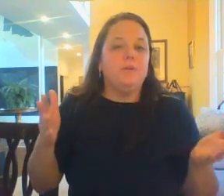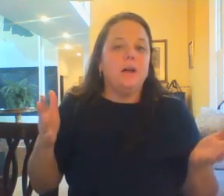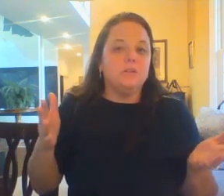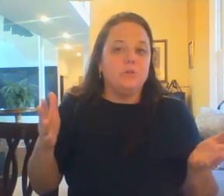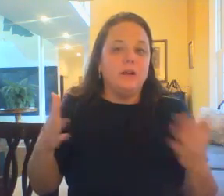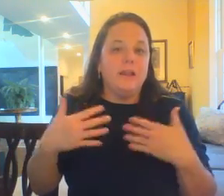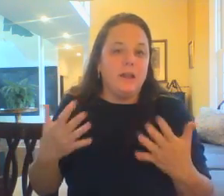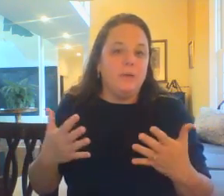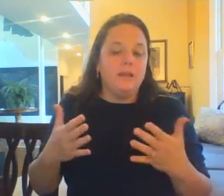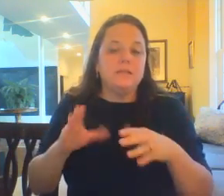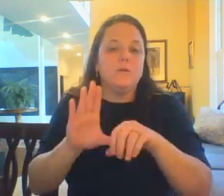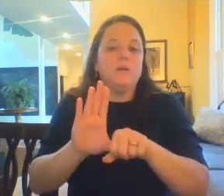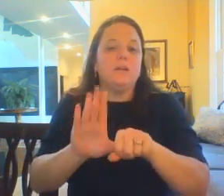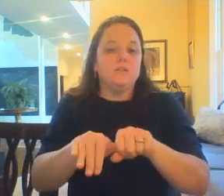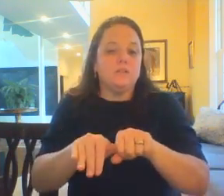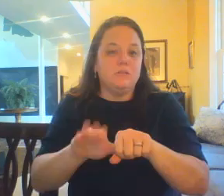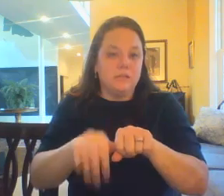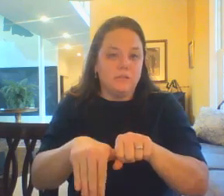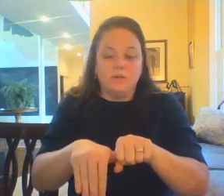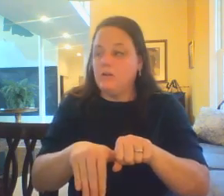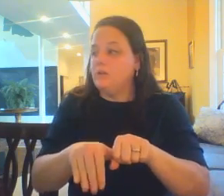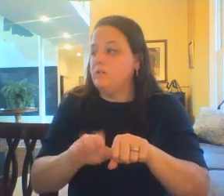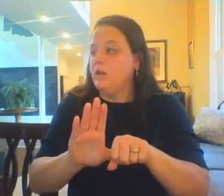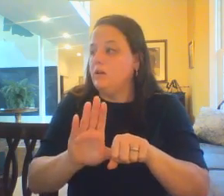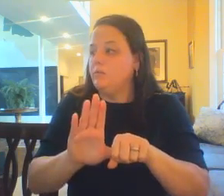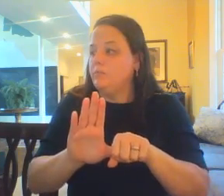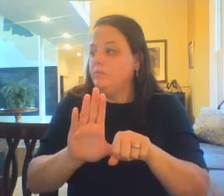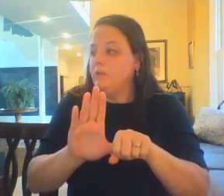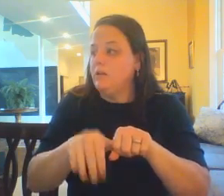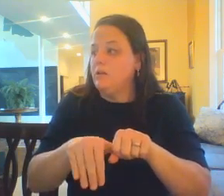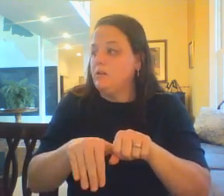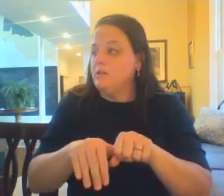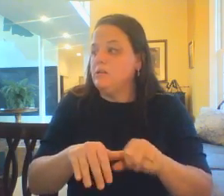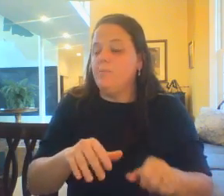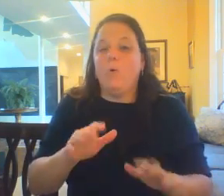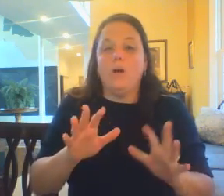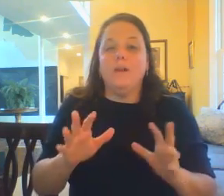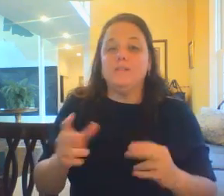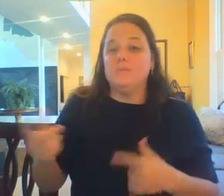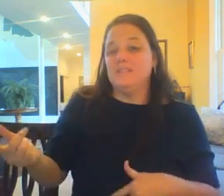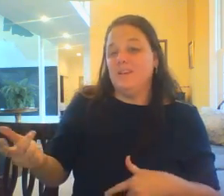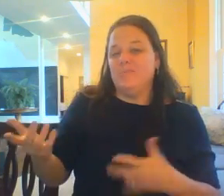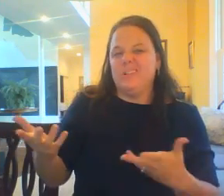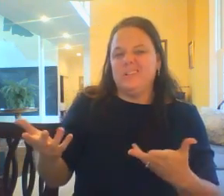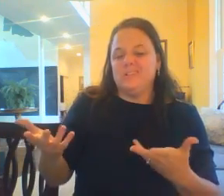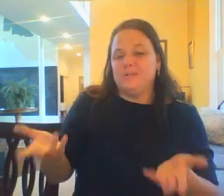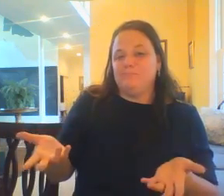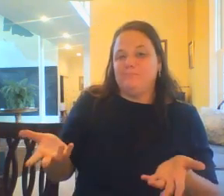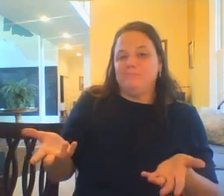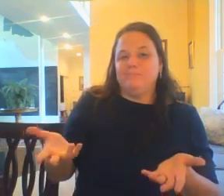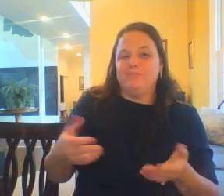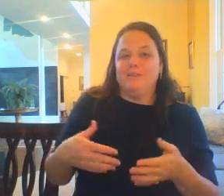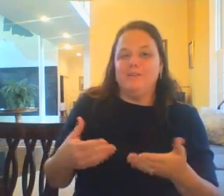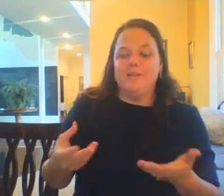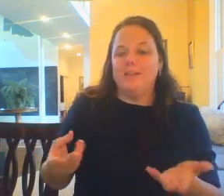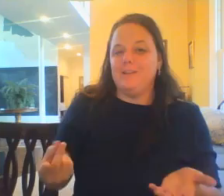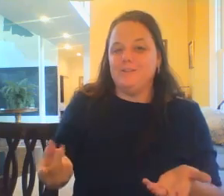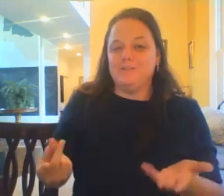derogatory and now it is so we're gonna just seize this one here um jump or if